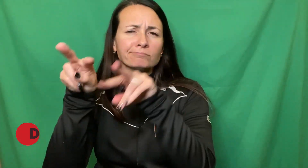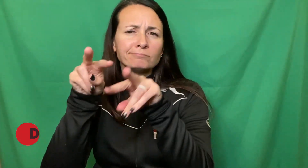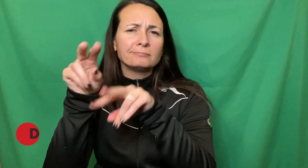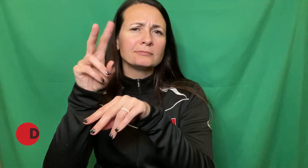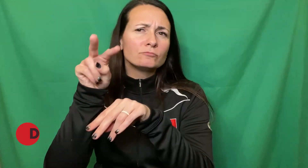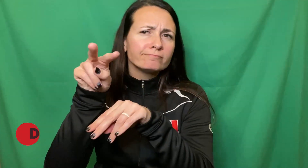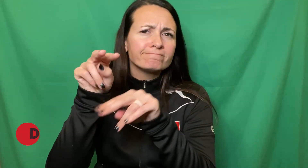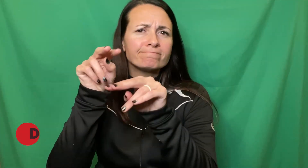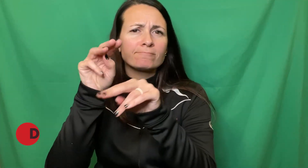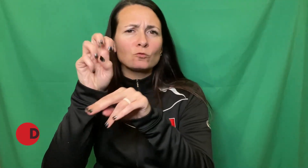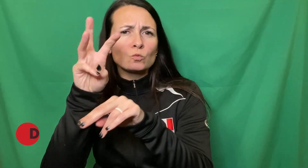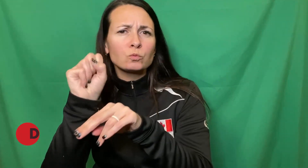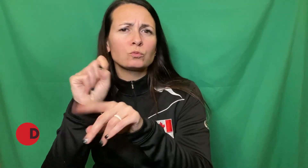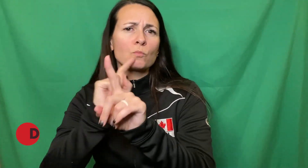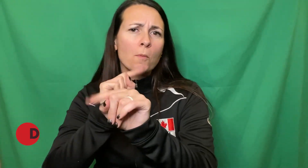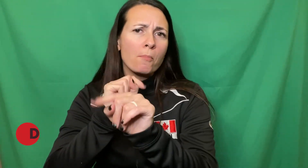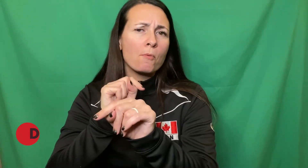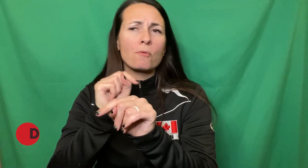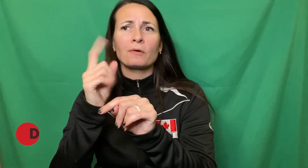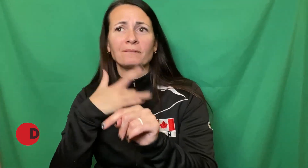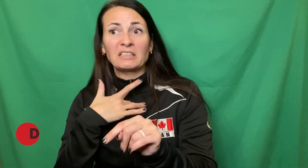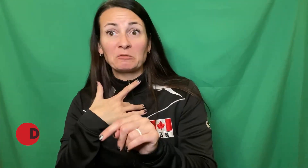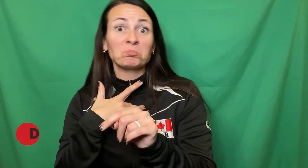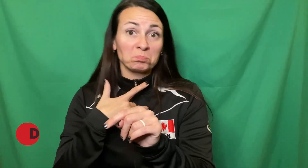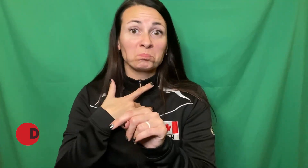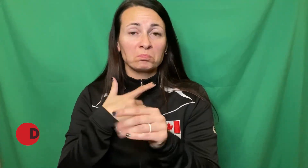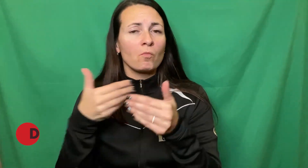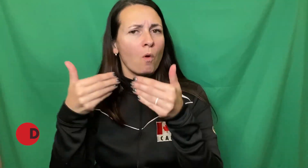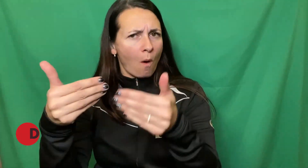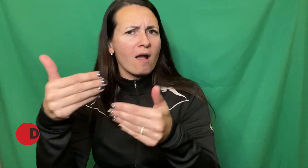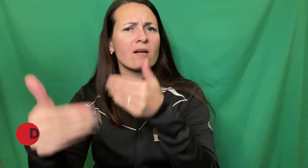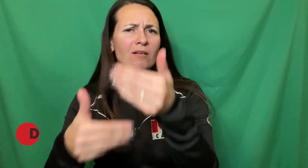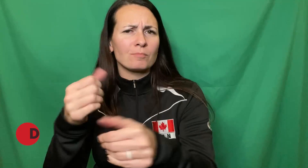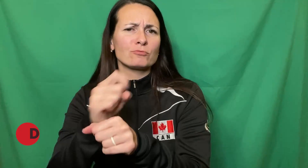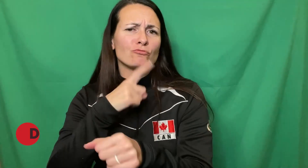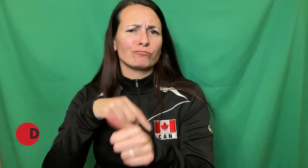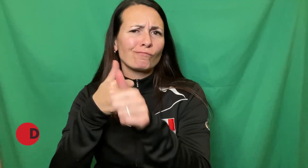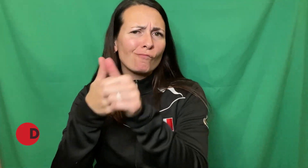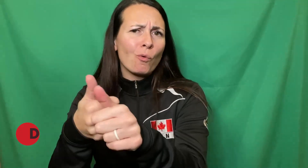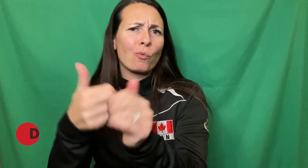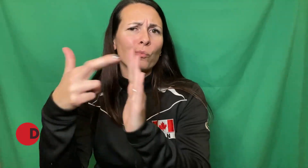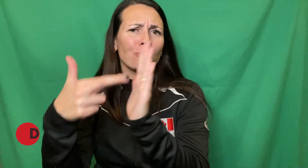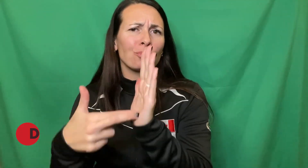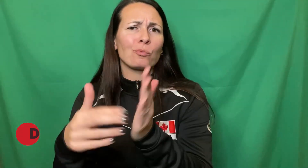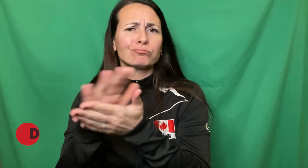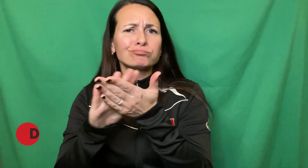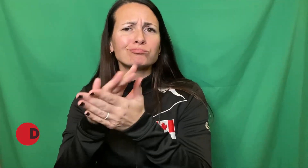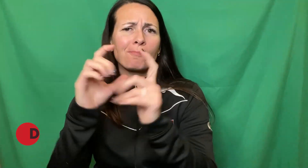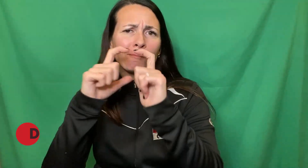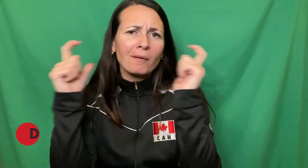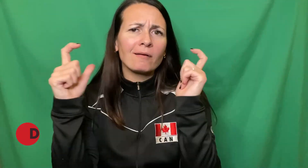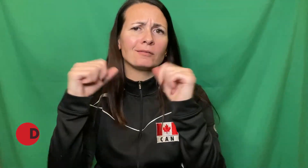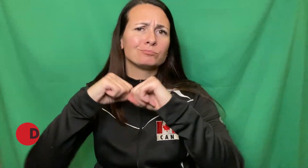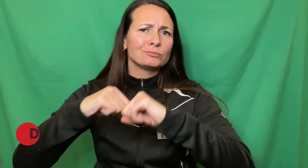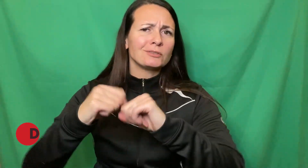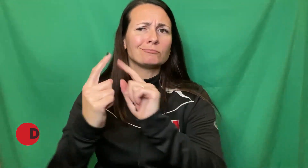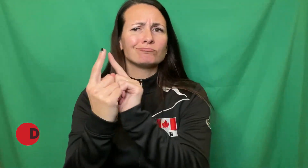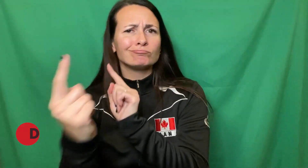They’ll keep an eye on the news for updated reports, if they feel it’s safe then they’ll give us the go ahead. We just need to make sure we follow procedures and rules - washing